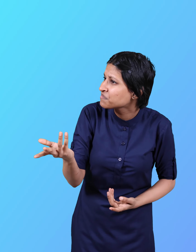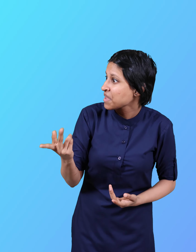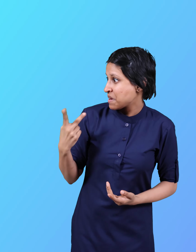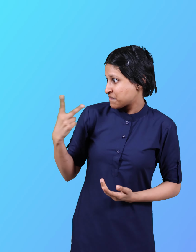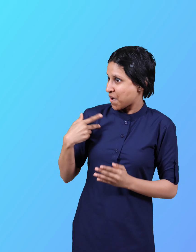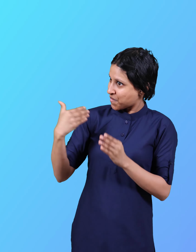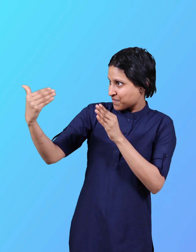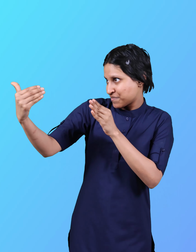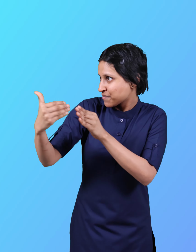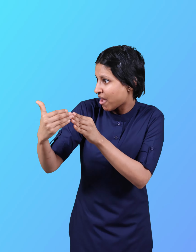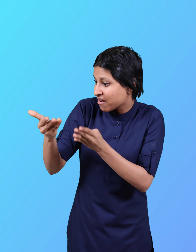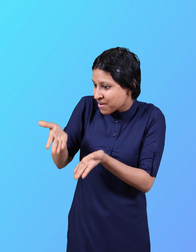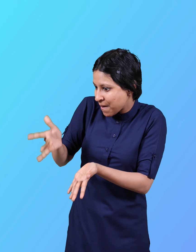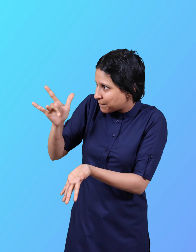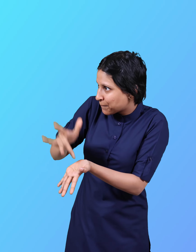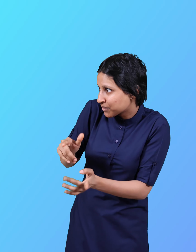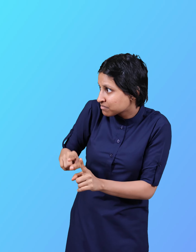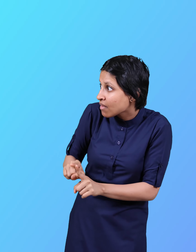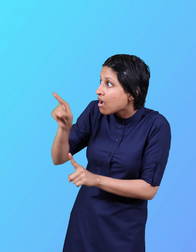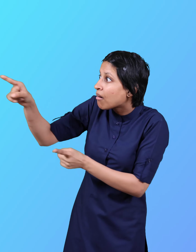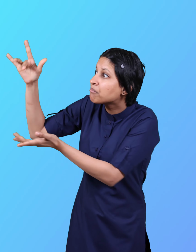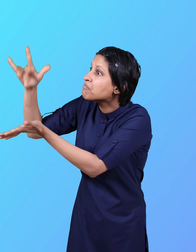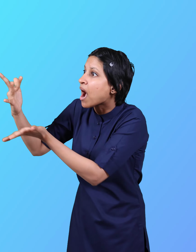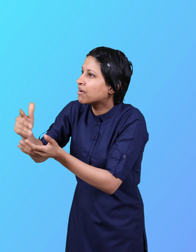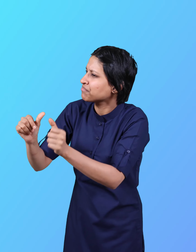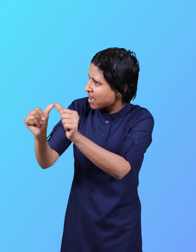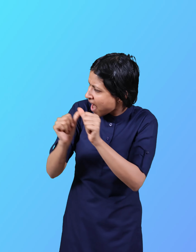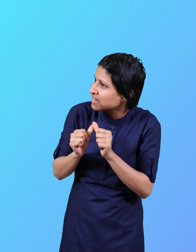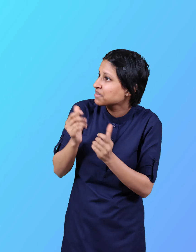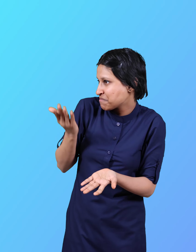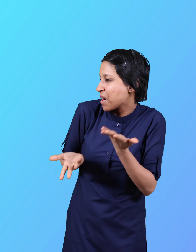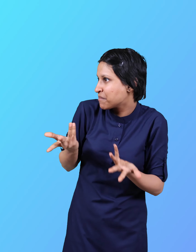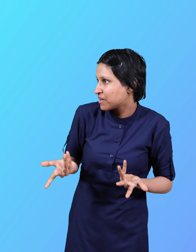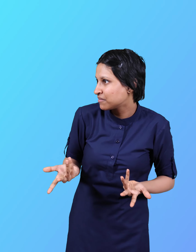so let’s go into town. Maybe the man of God will tell us where we should go next.”